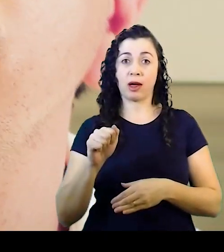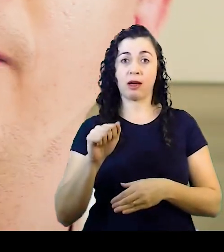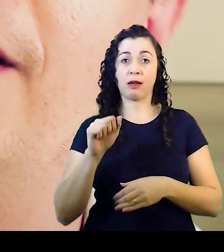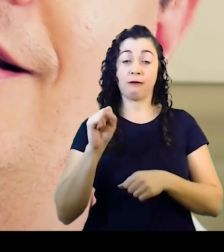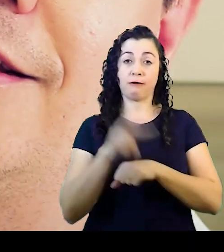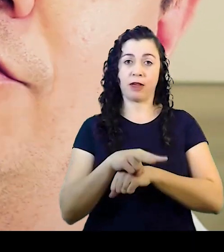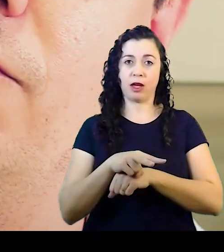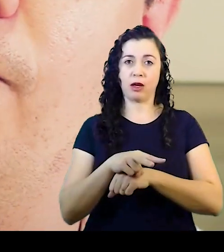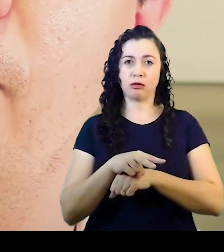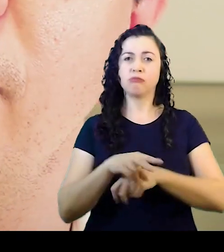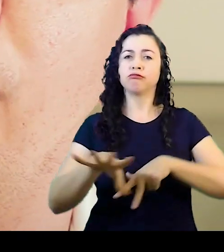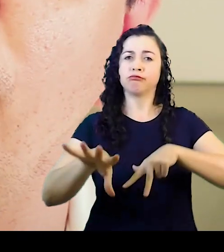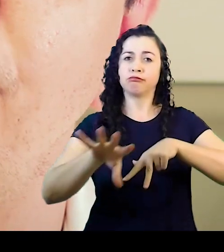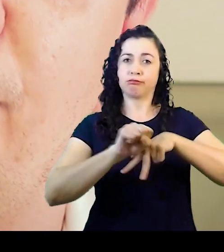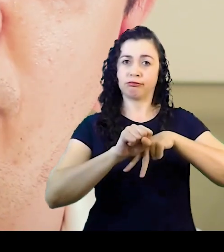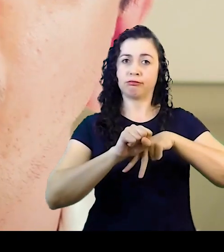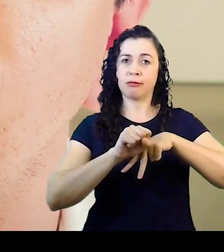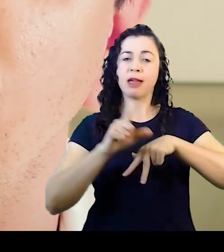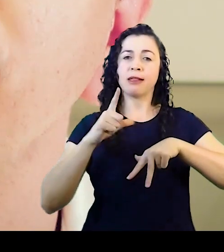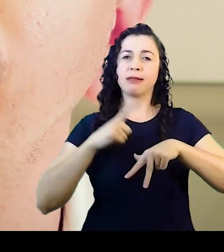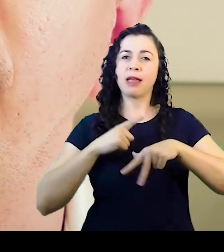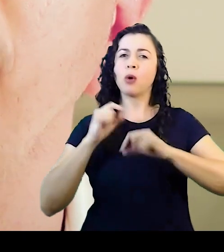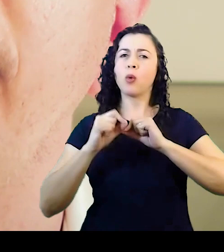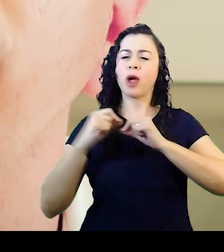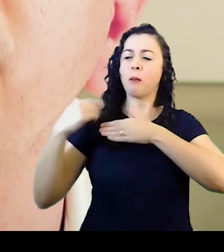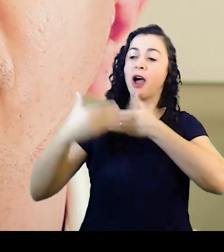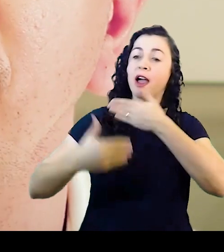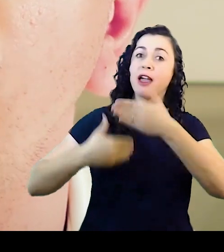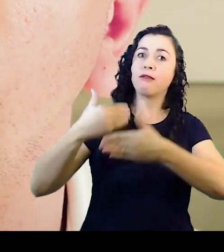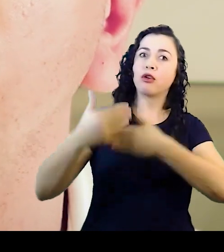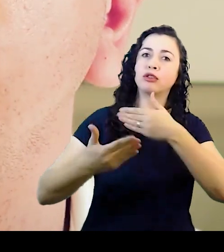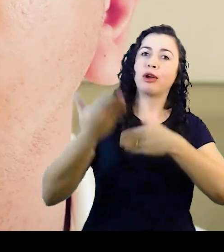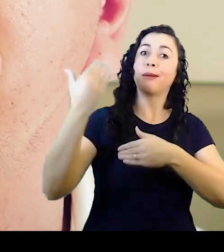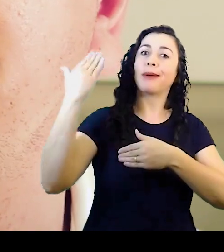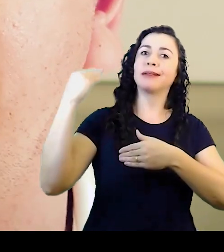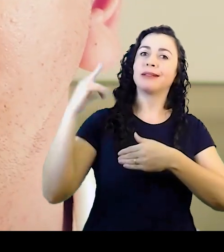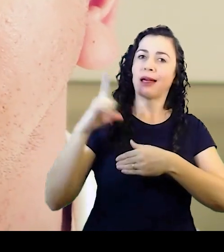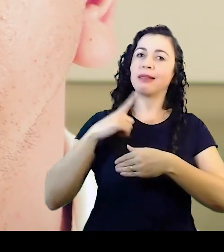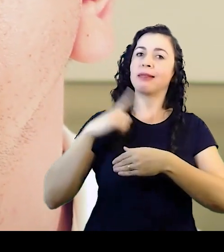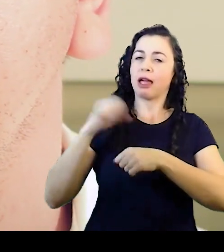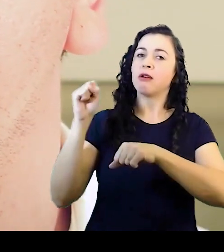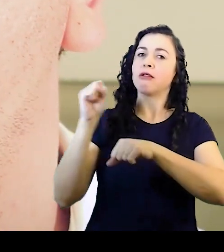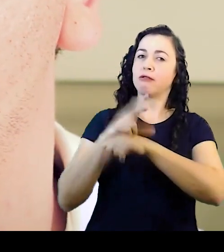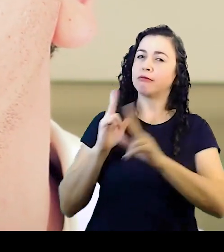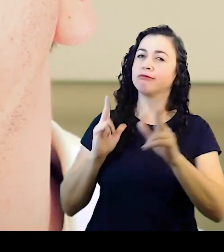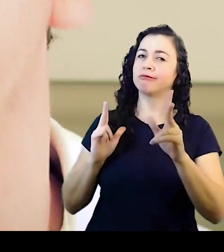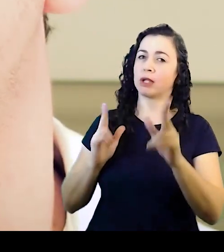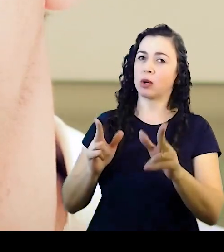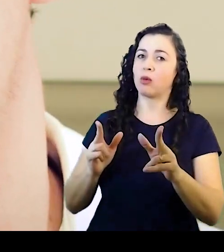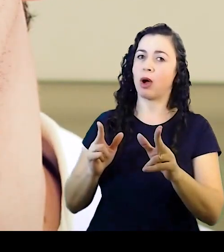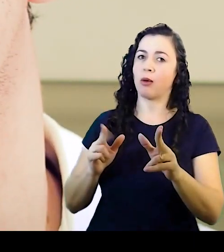a close evolutionary relationship, so it has a recent common ancestor